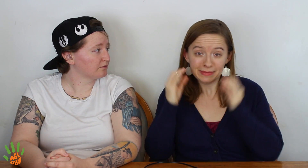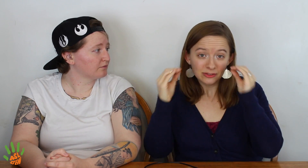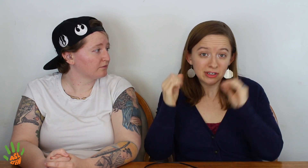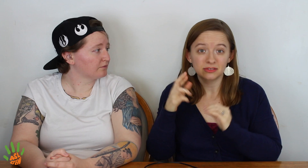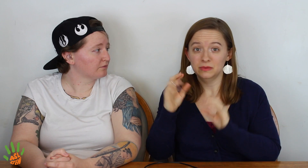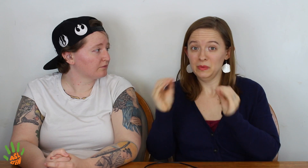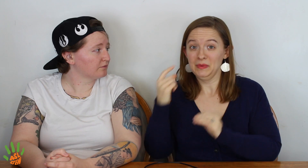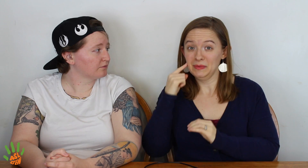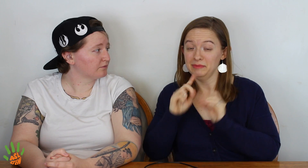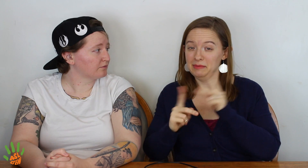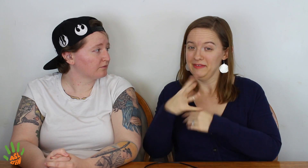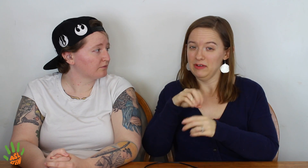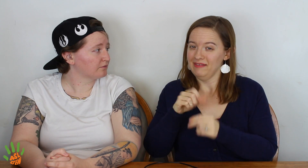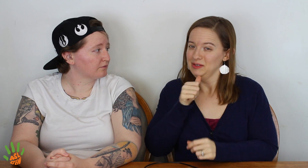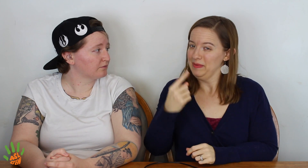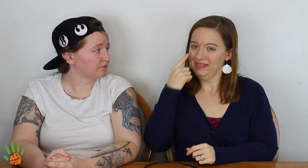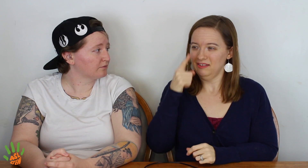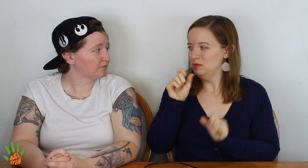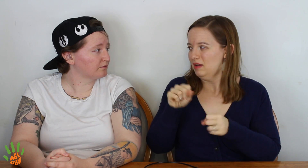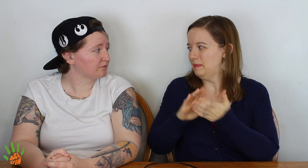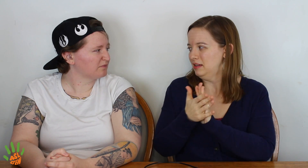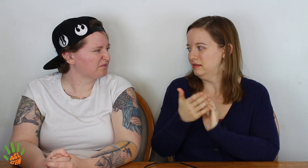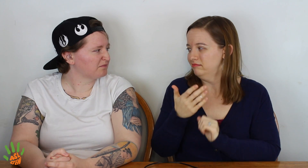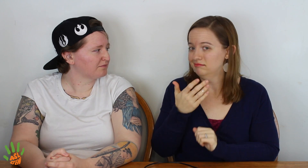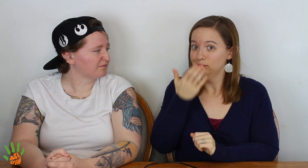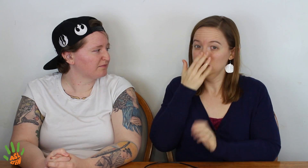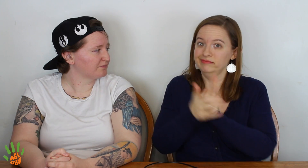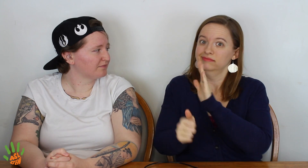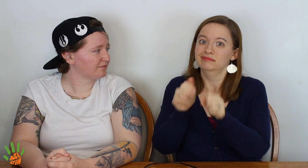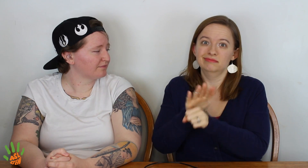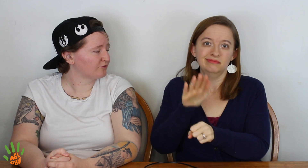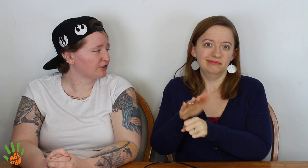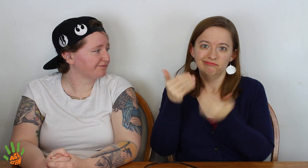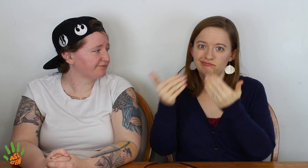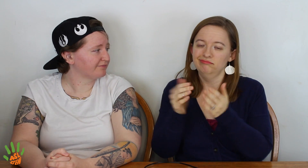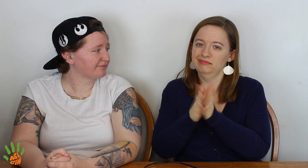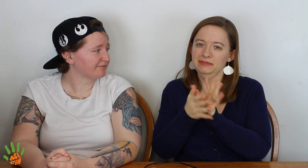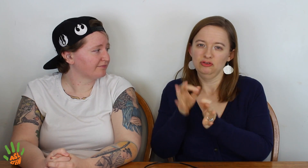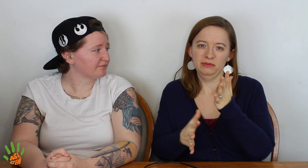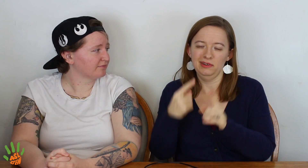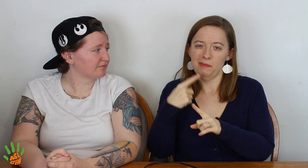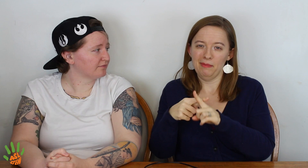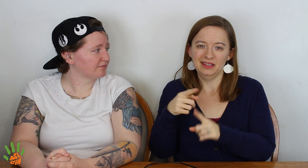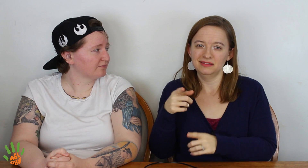and you've had no formal instruction or you're not in contact with people, I don't think you could be skilled enough to become an interpreter.